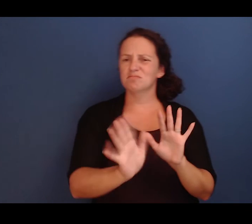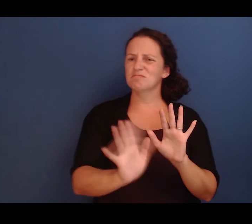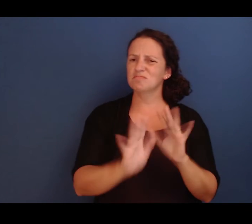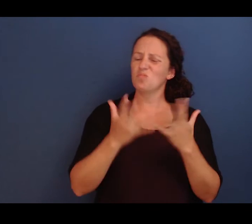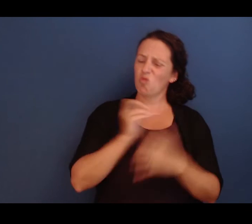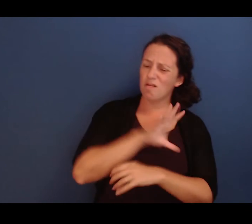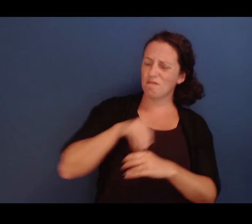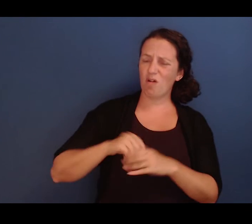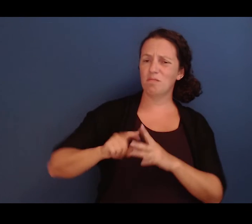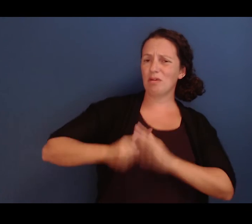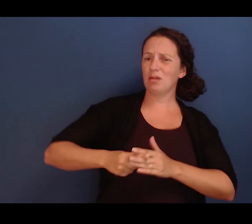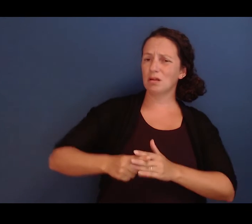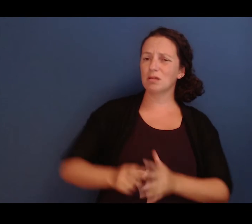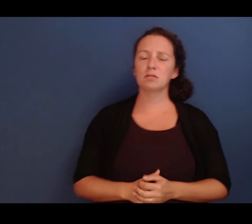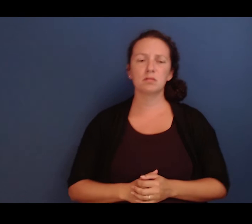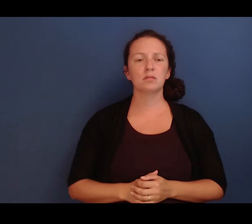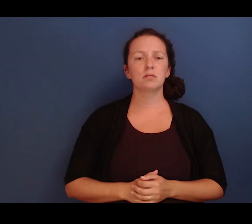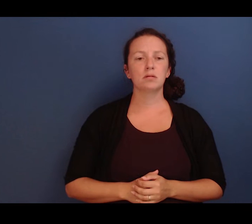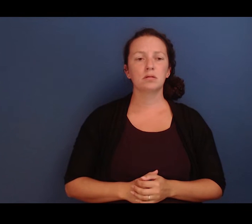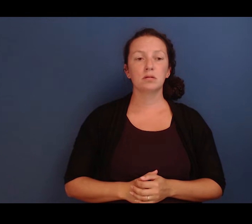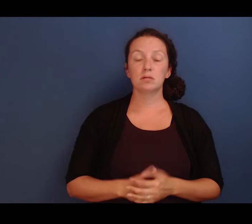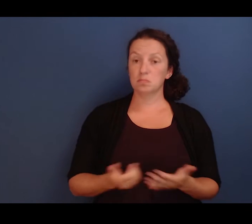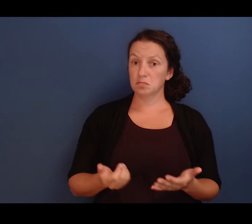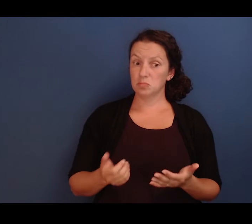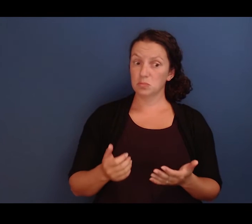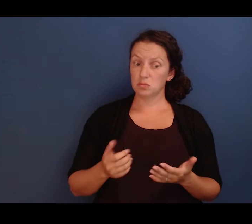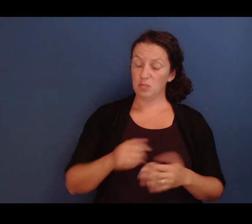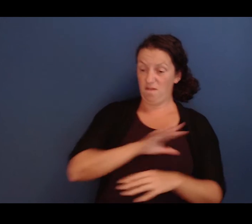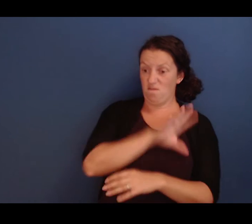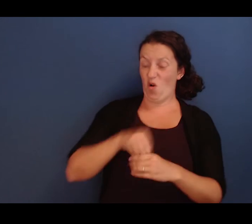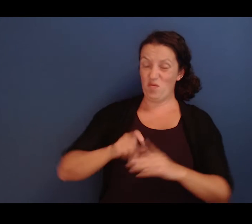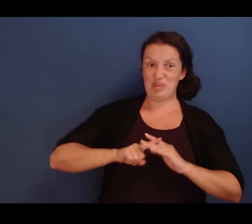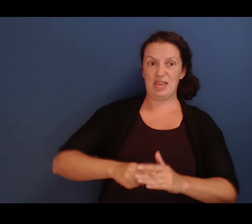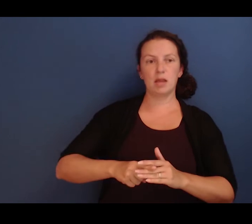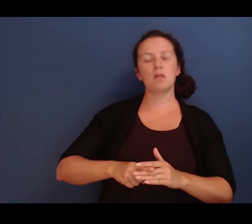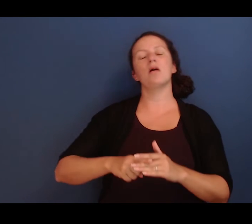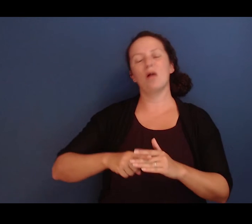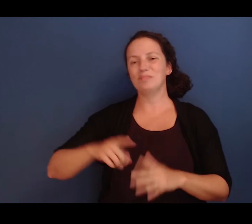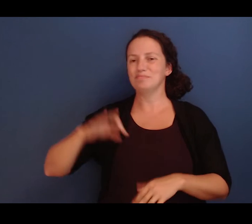that involvement. And when that happens, then everyone benefits, and in particularly the